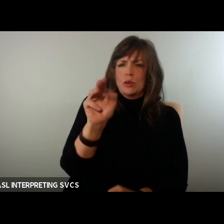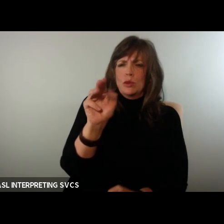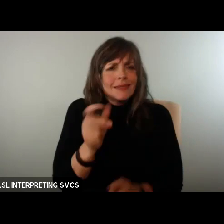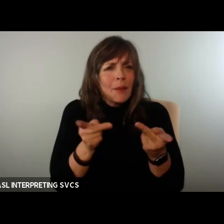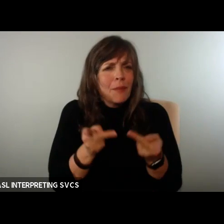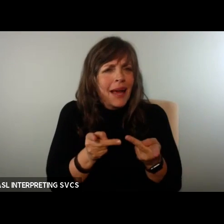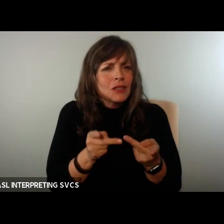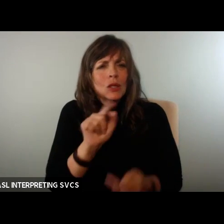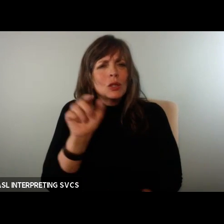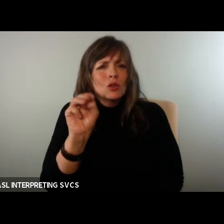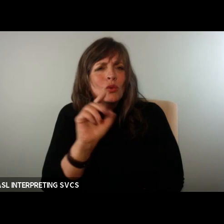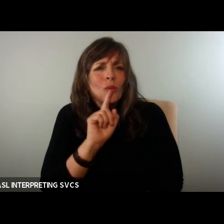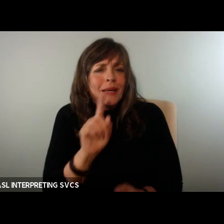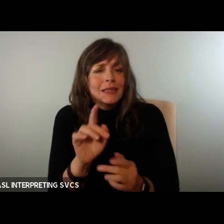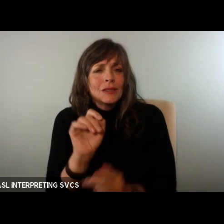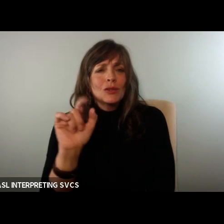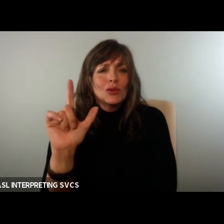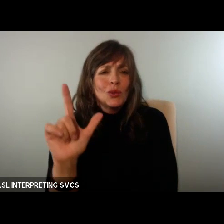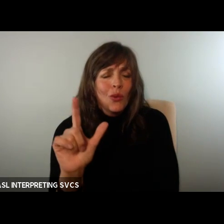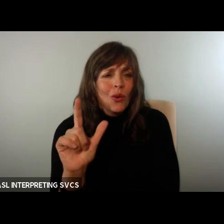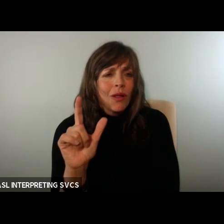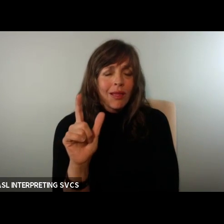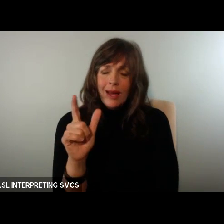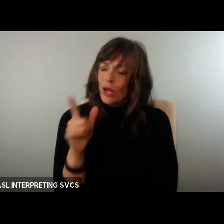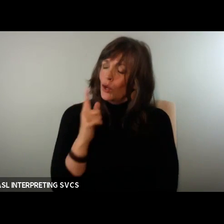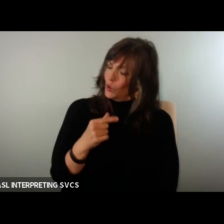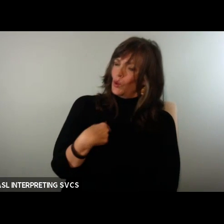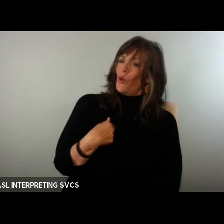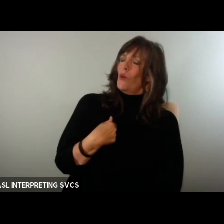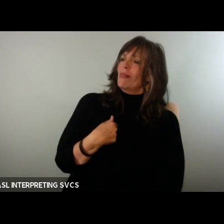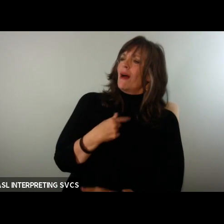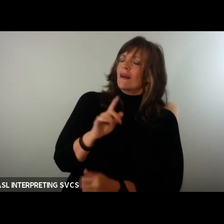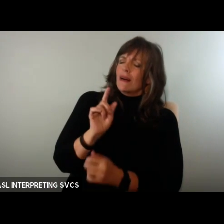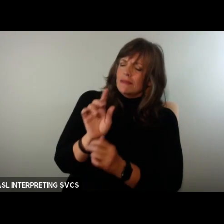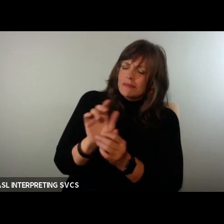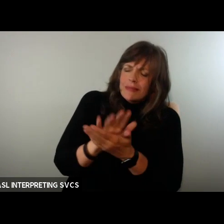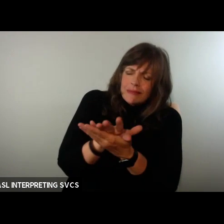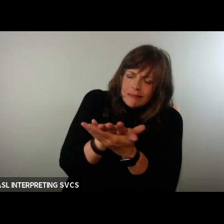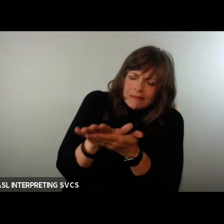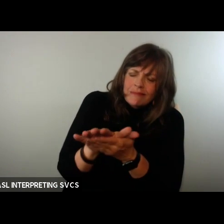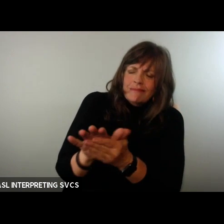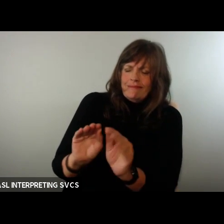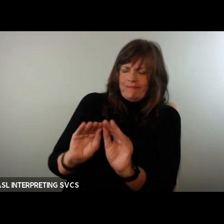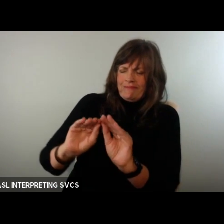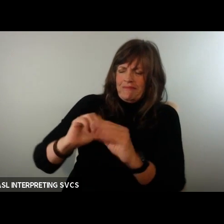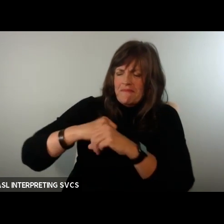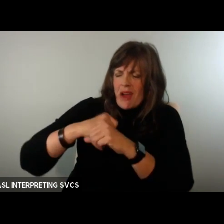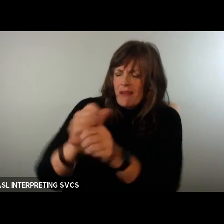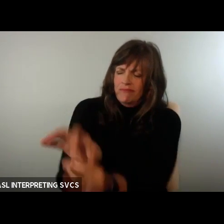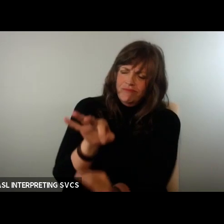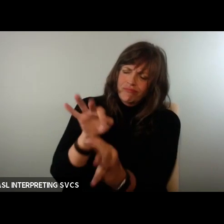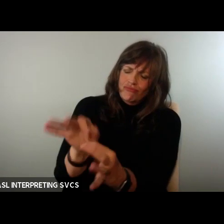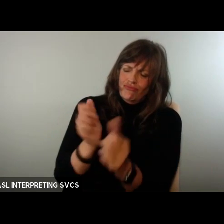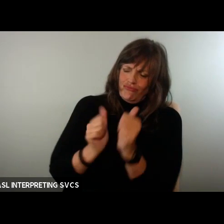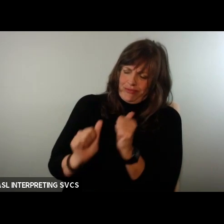that a carefully crafted touring performance could move from one venue to another without a thorough investigation of both, the new limits and different opportunities